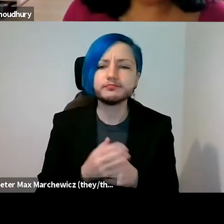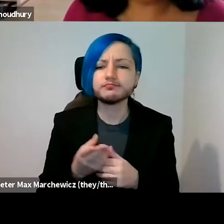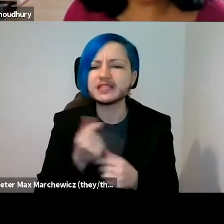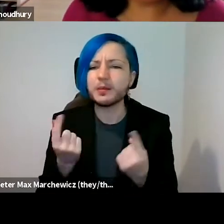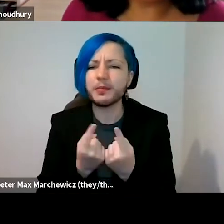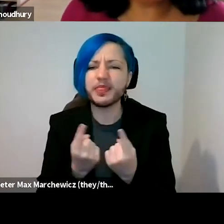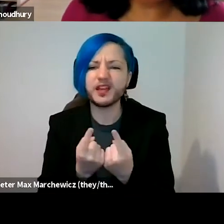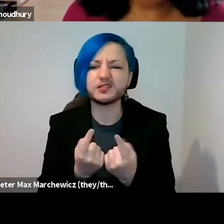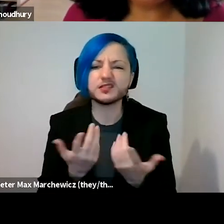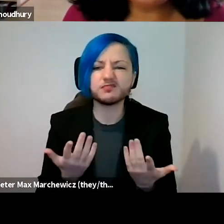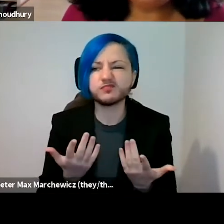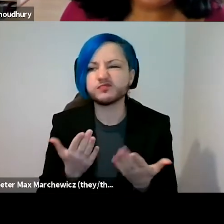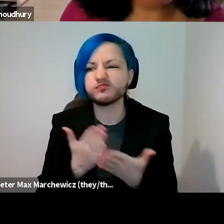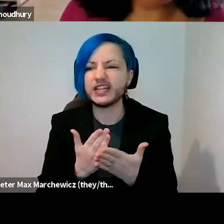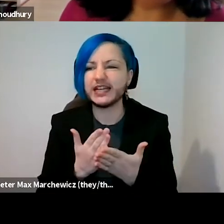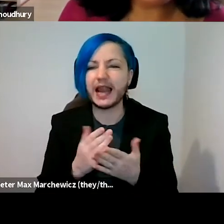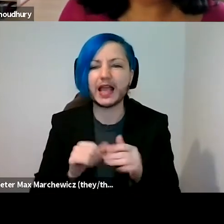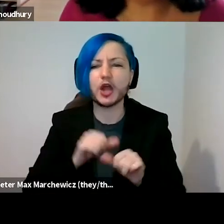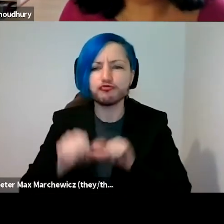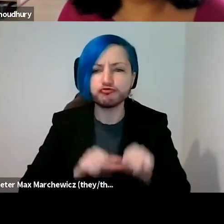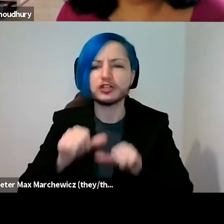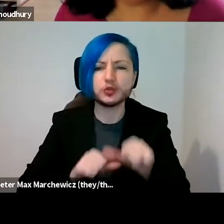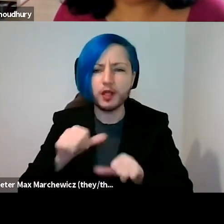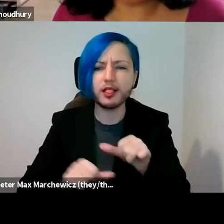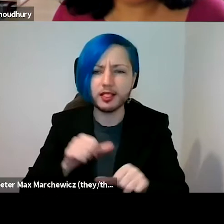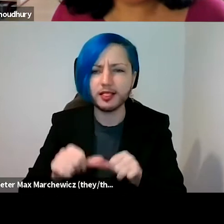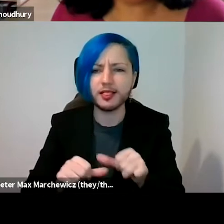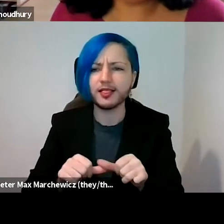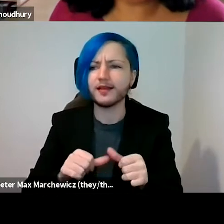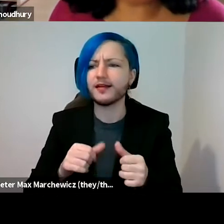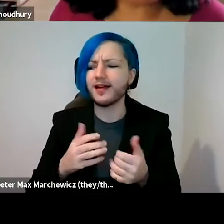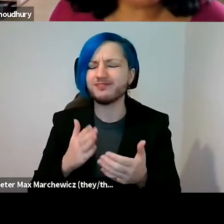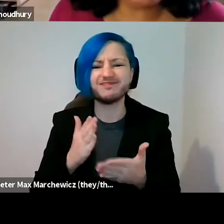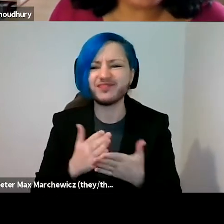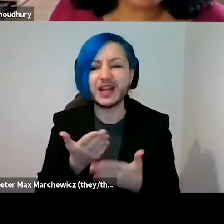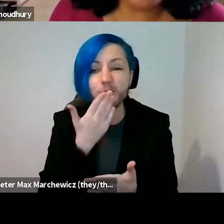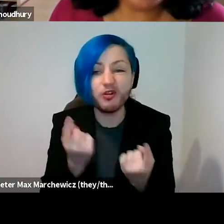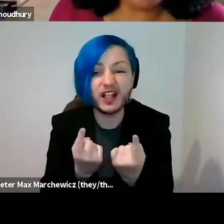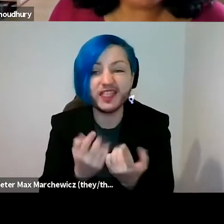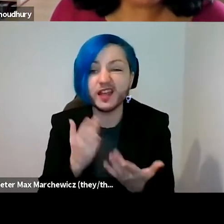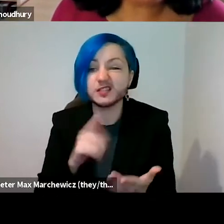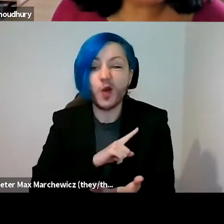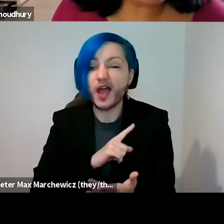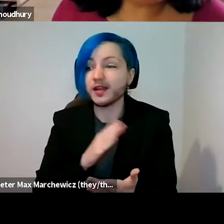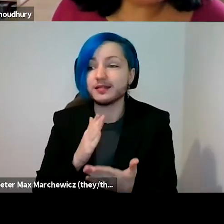Their value comes almost solely from the provenance, their place of origin, which is often attractive